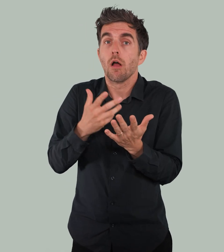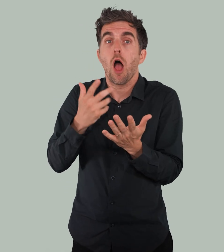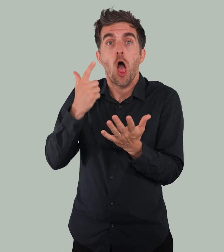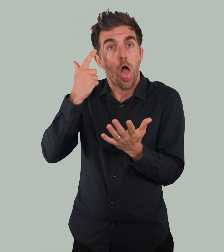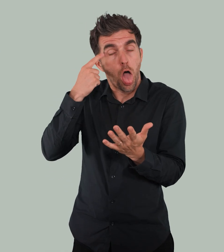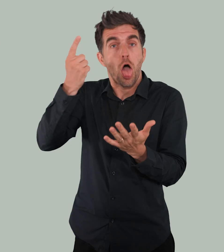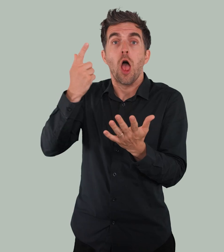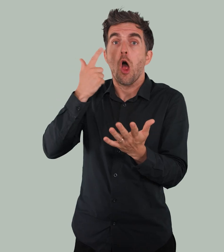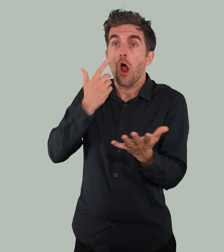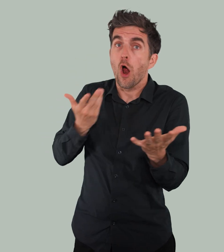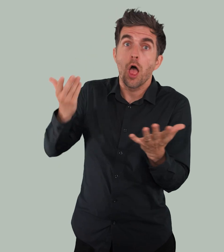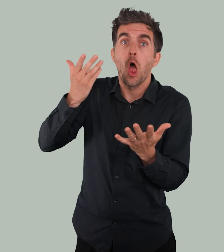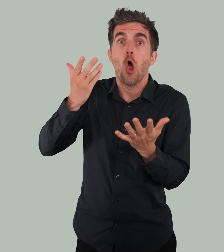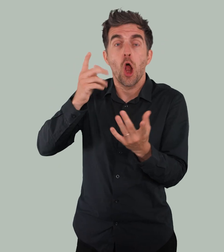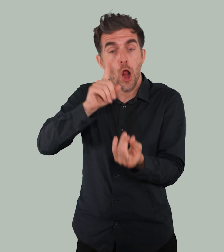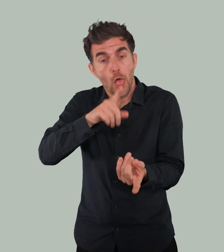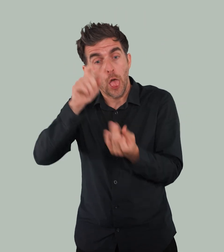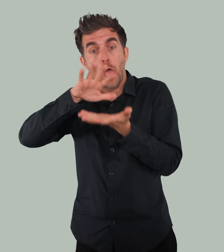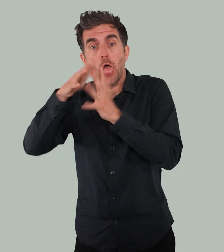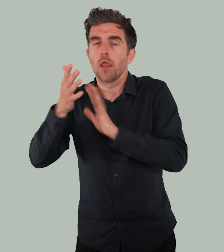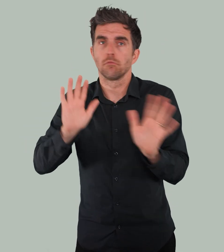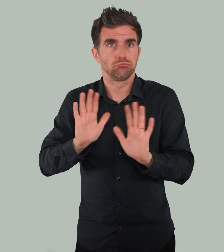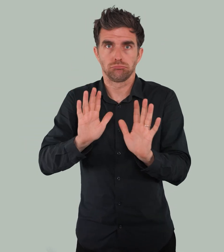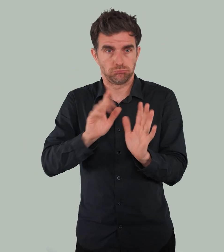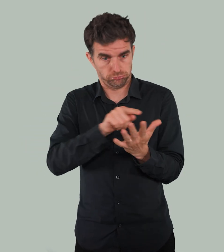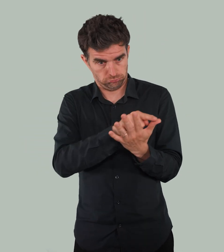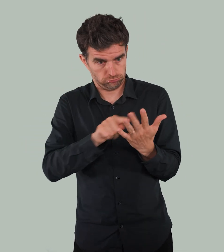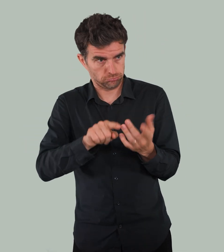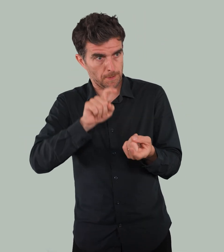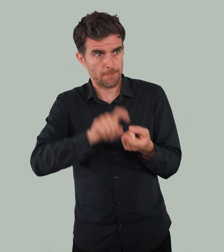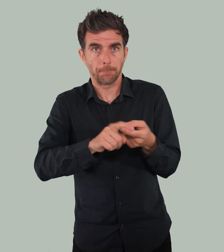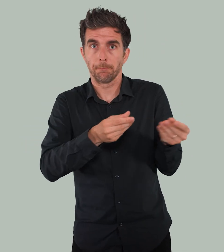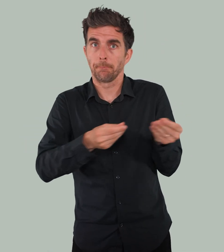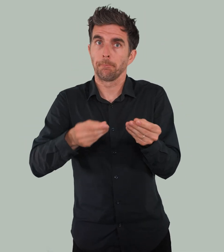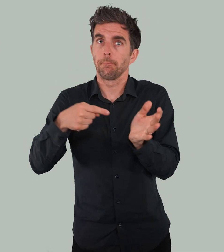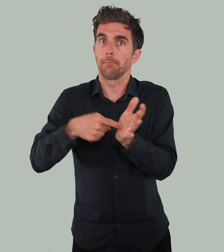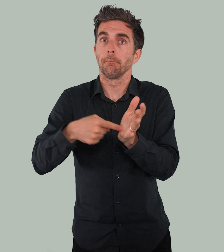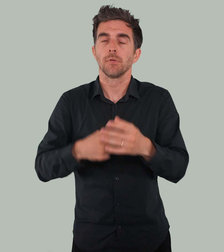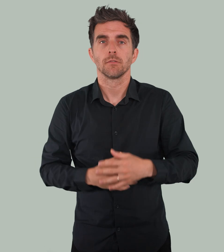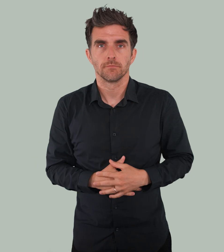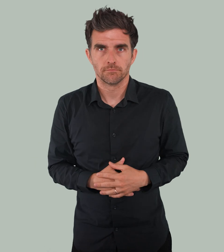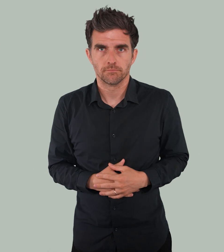and did not rely on external assumptions or speculative interpretation.